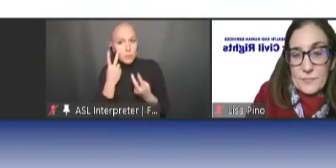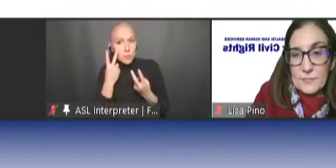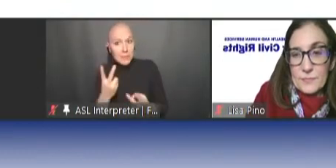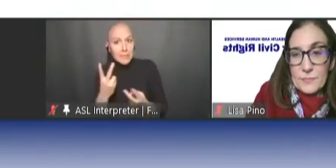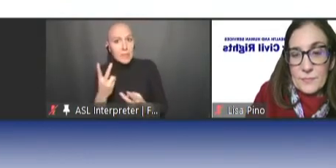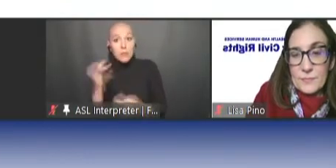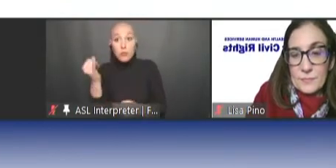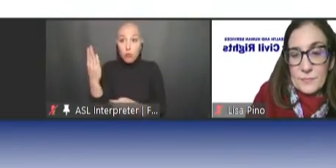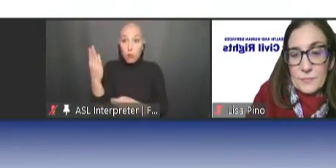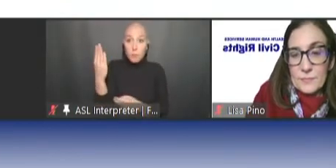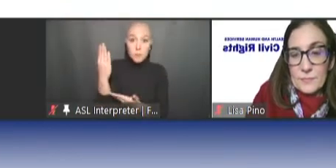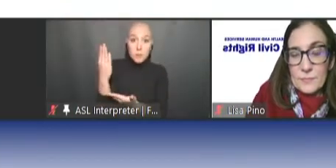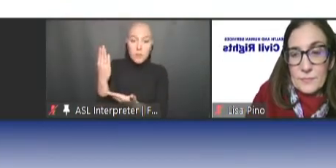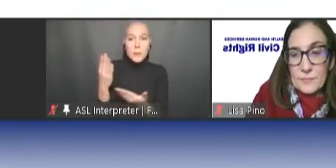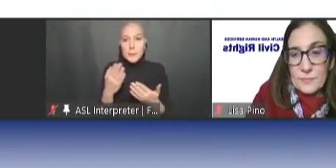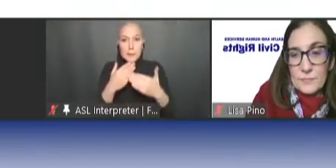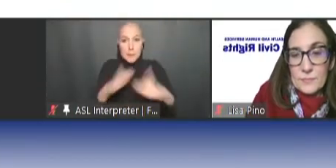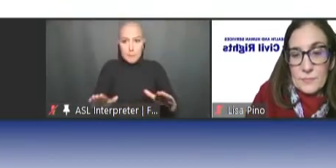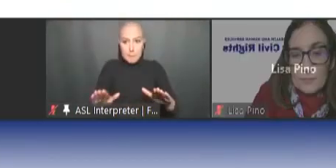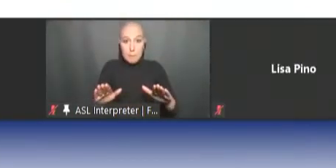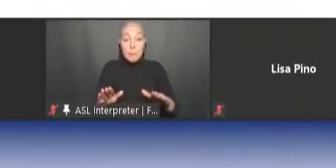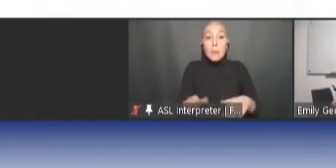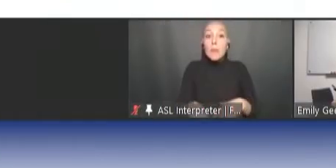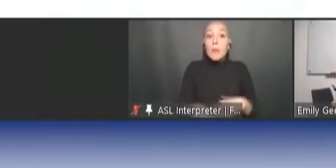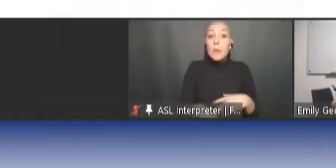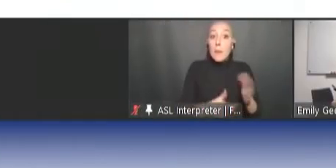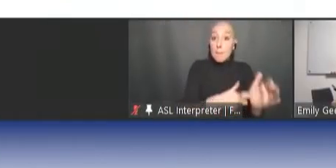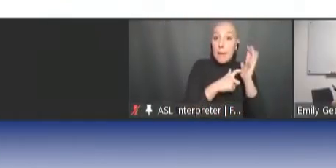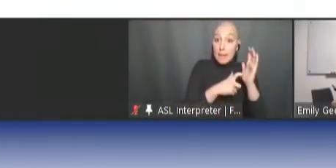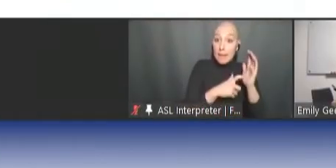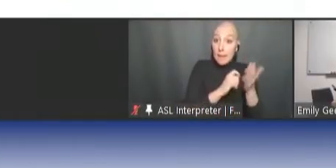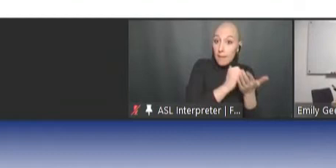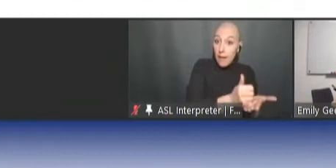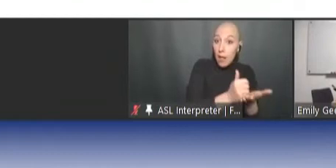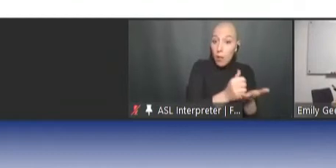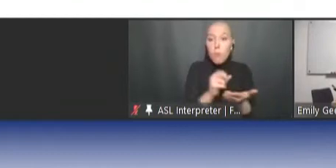whether mandates can be a help or a hindrance to employee retention. There's wide variation across